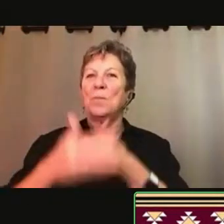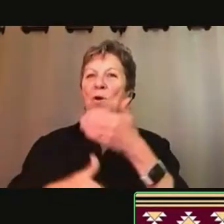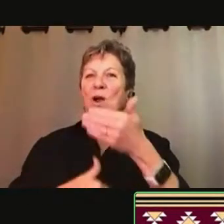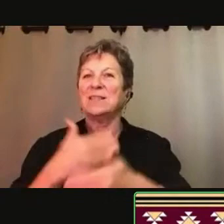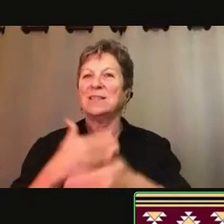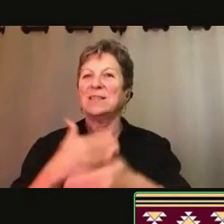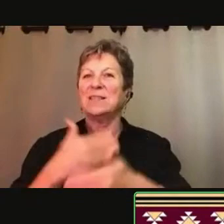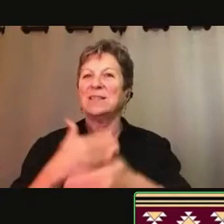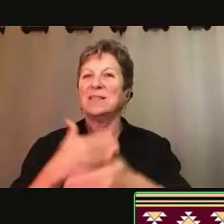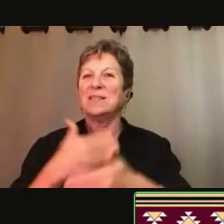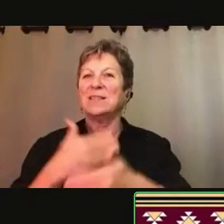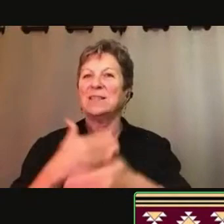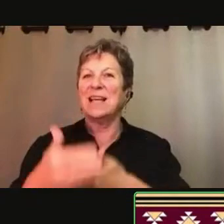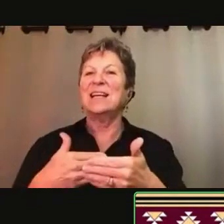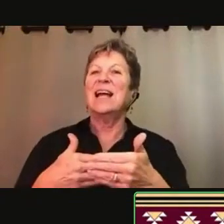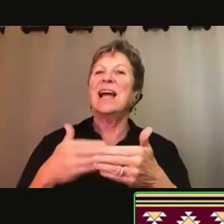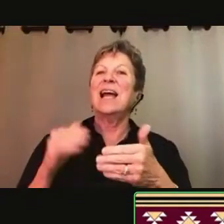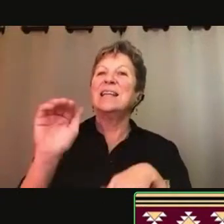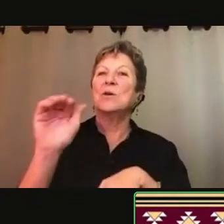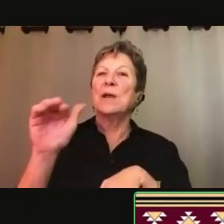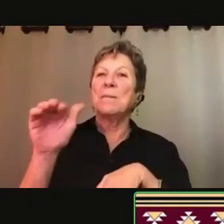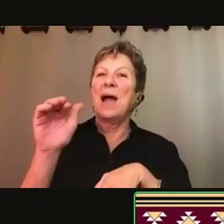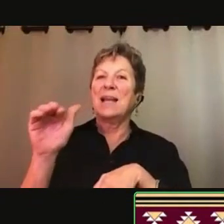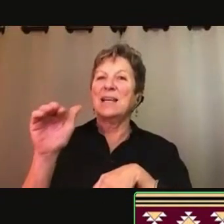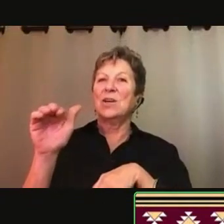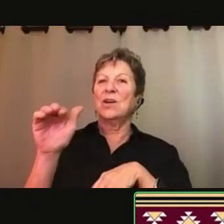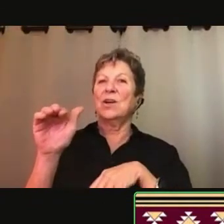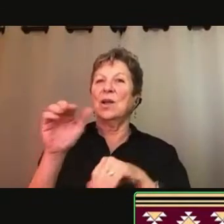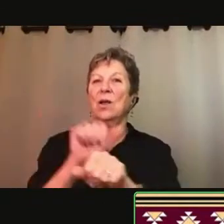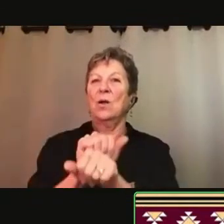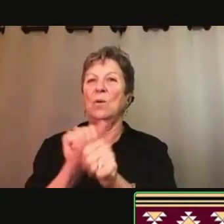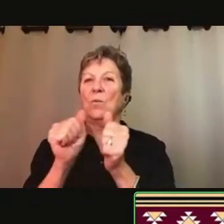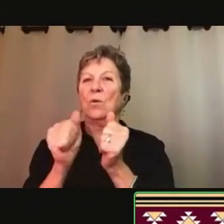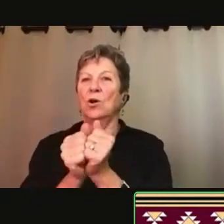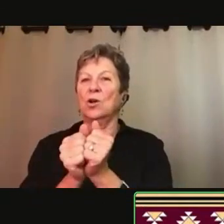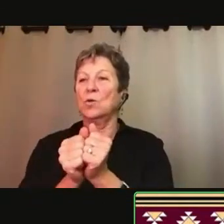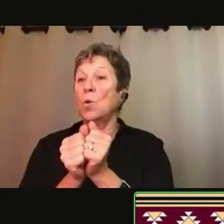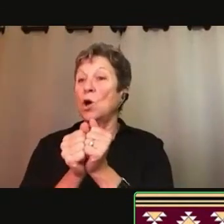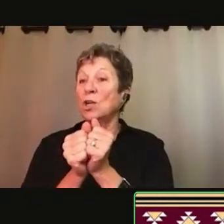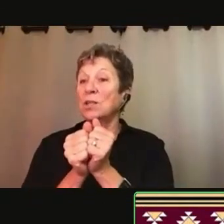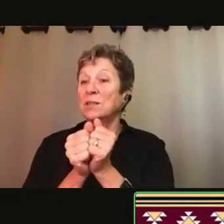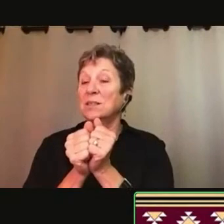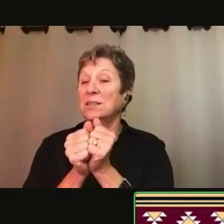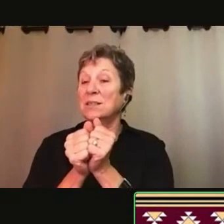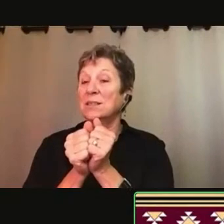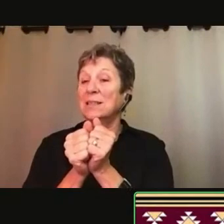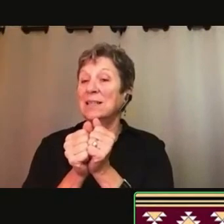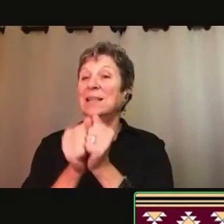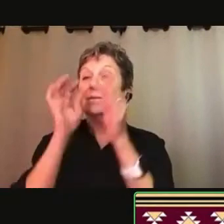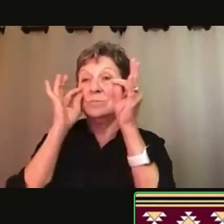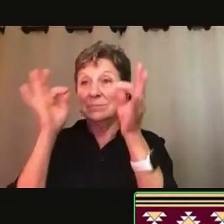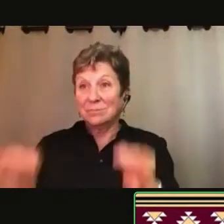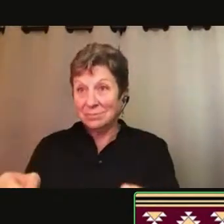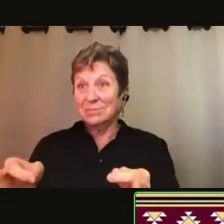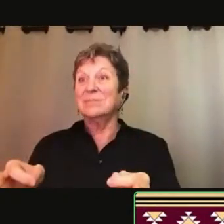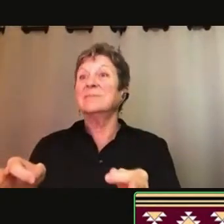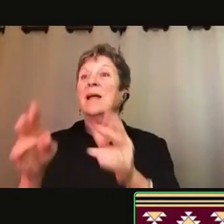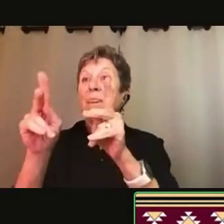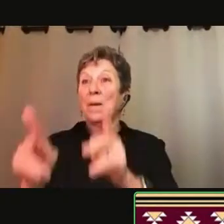AND BEING PART OF THIS PROCESS.